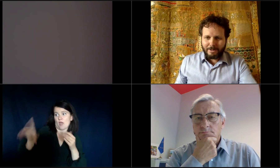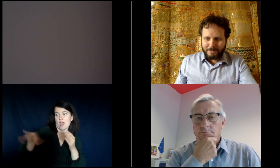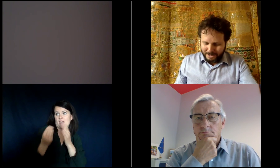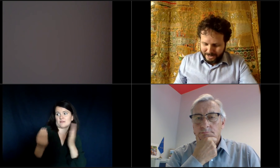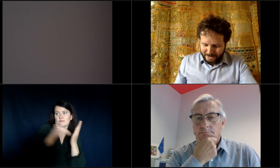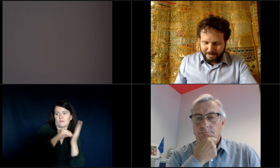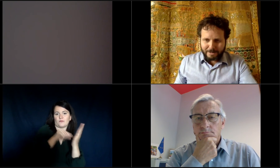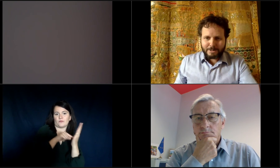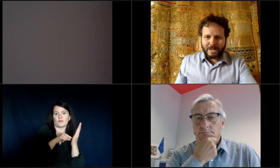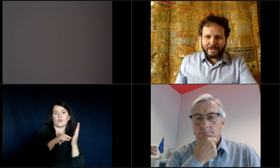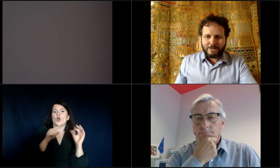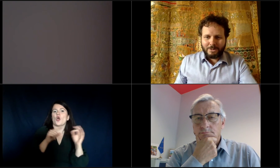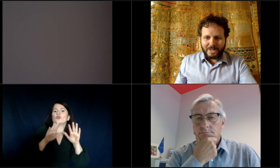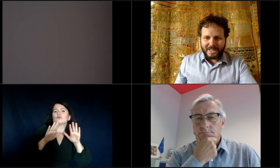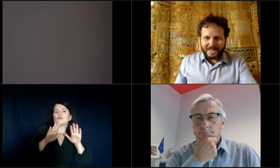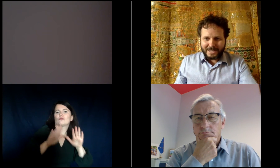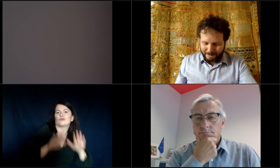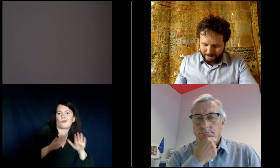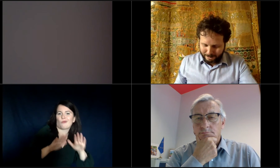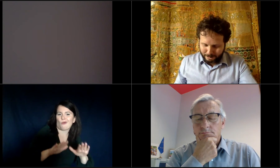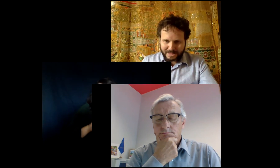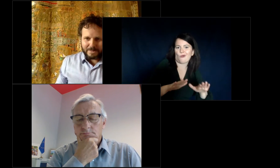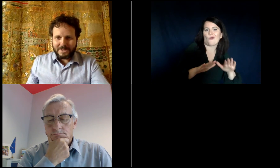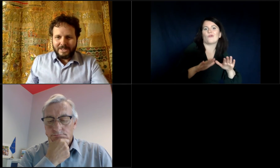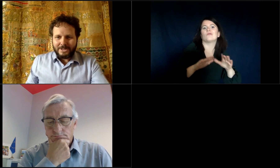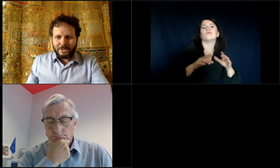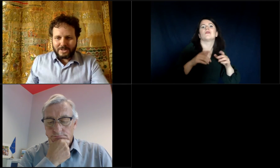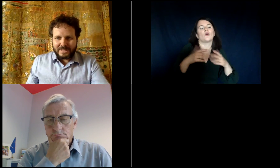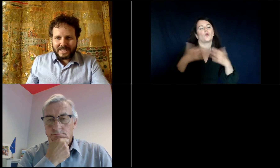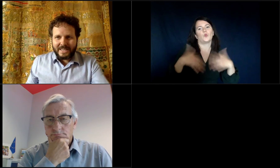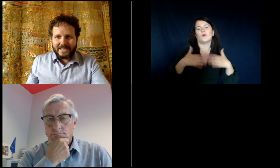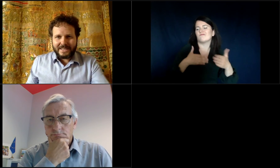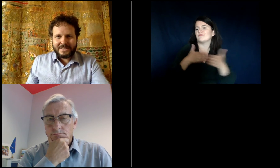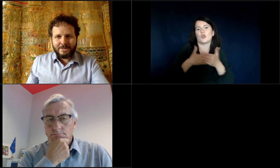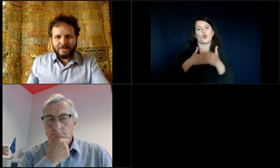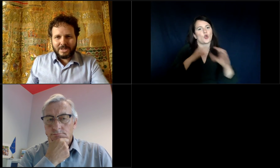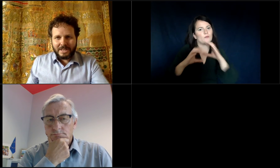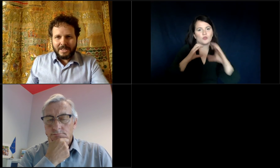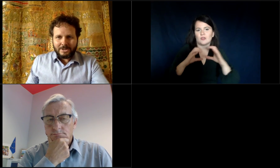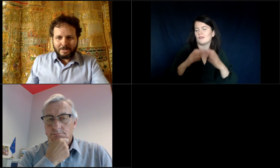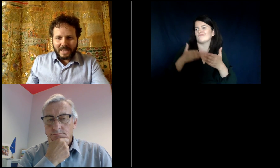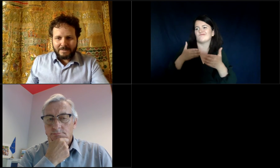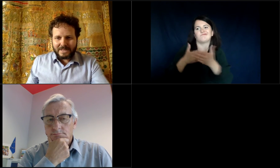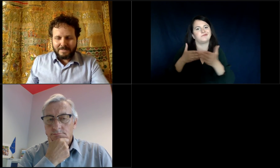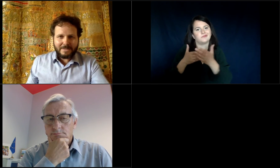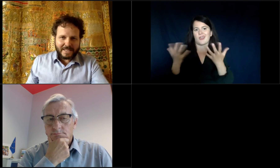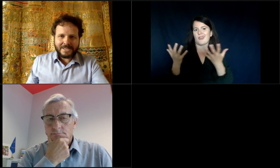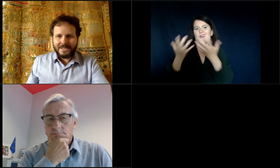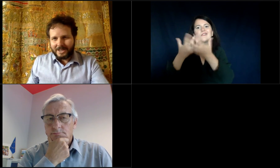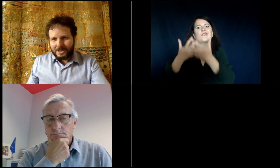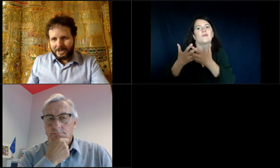slow, difficult to communicate, difficult to adapt. This is interesting to see sometimes the mismatch